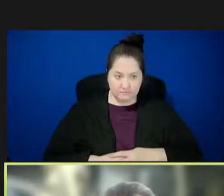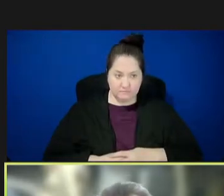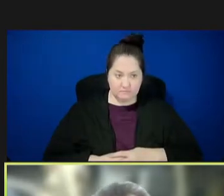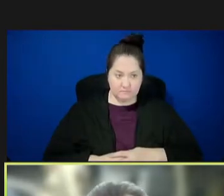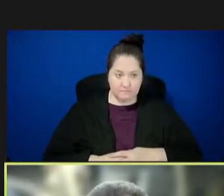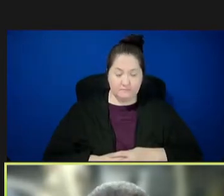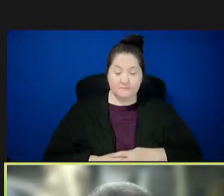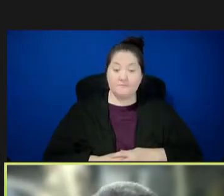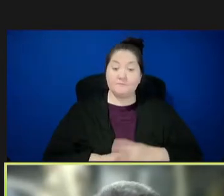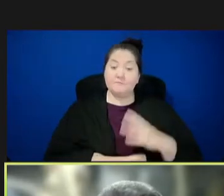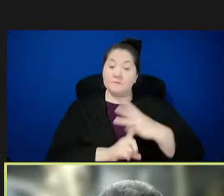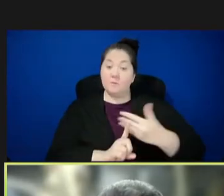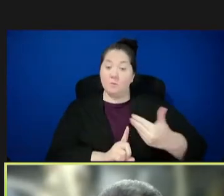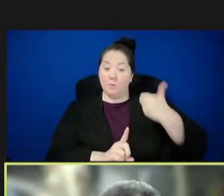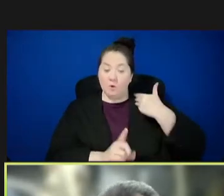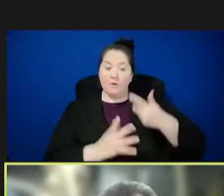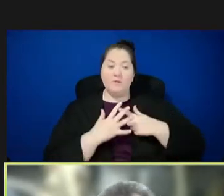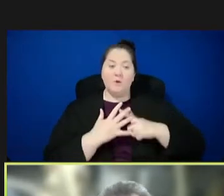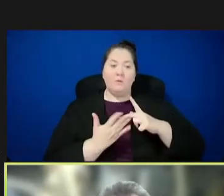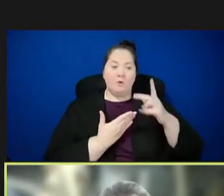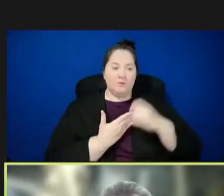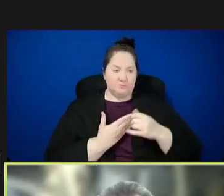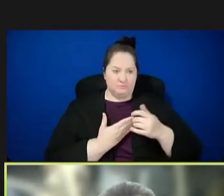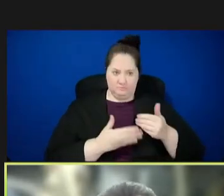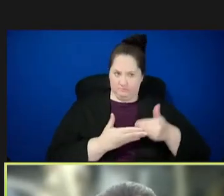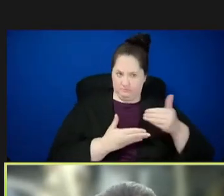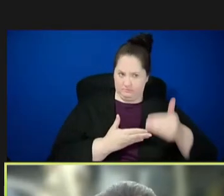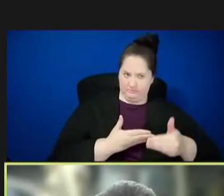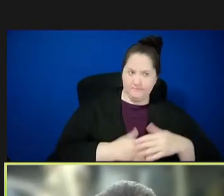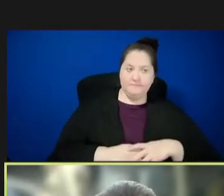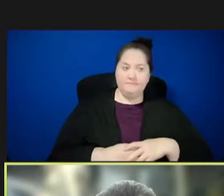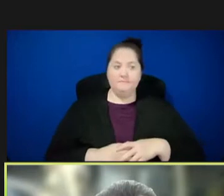we had initiated a project with the next slide. We had initiated a project using